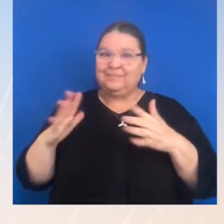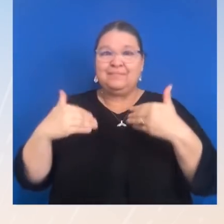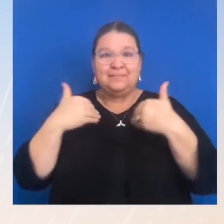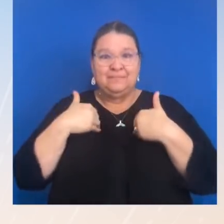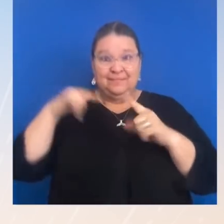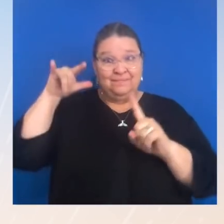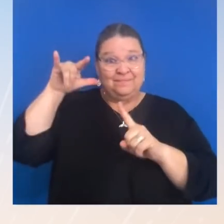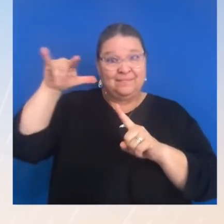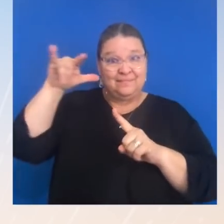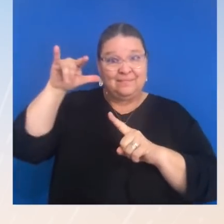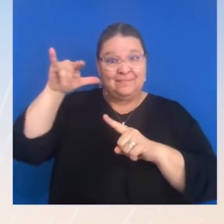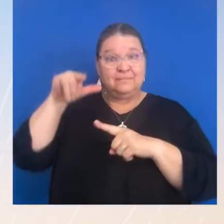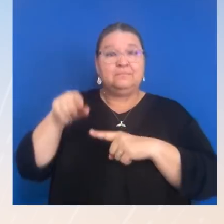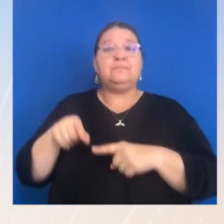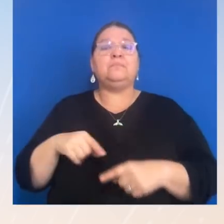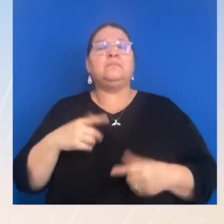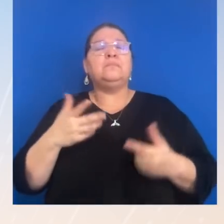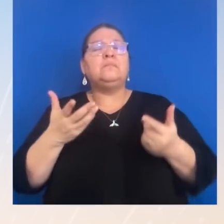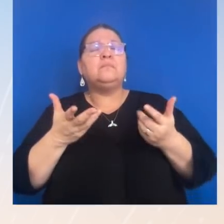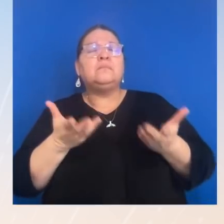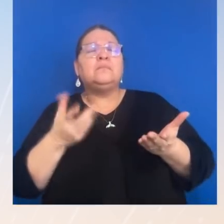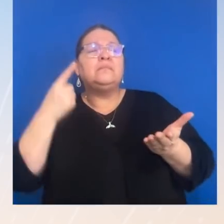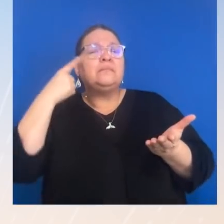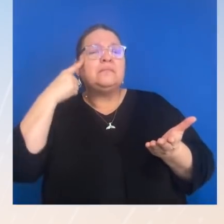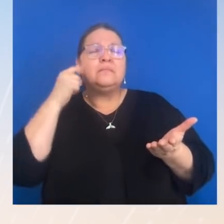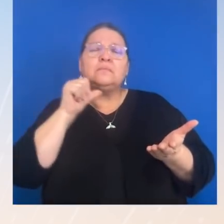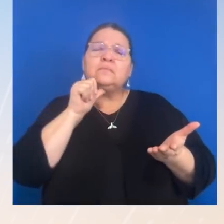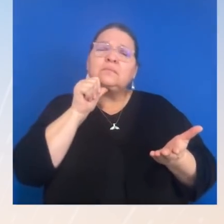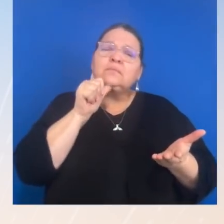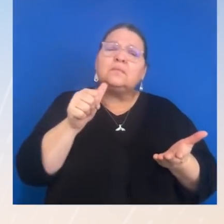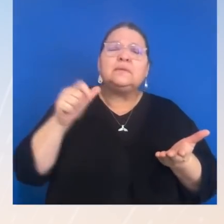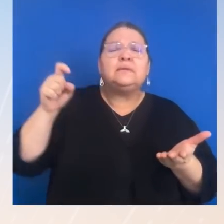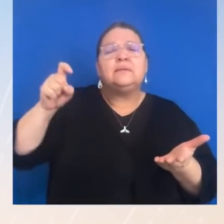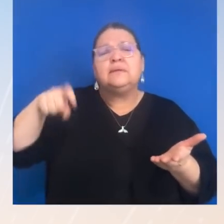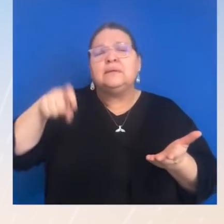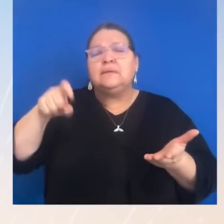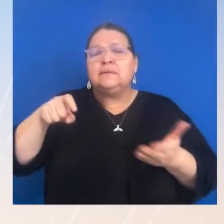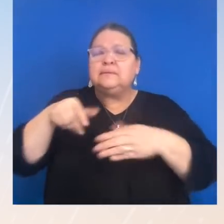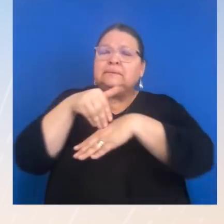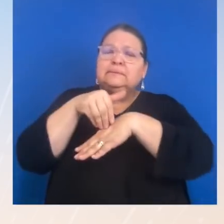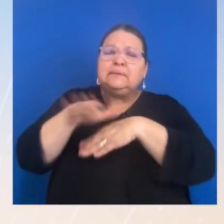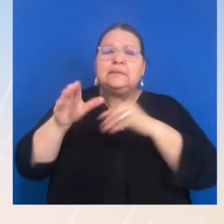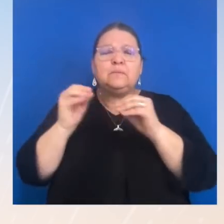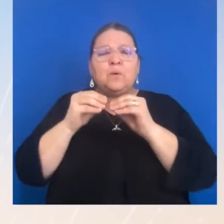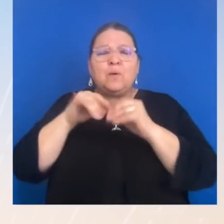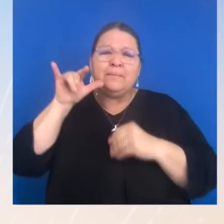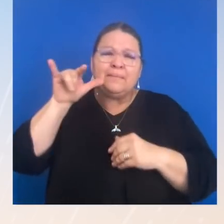Ukrainian President Zelenskyy has pleaded for more aircraft, saying that they desperately need it.